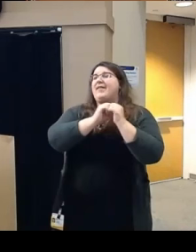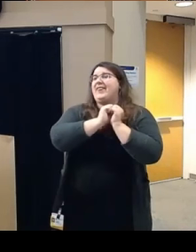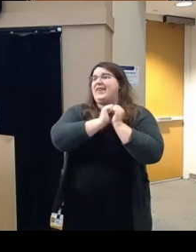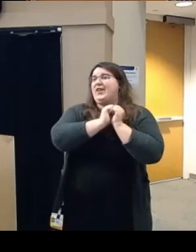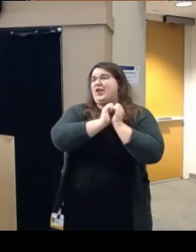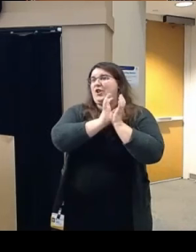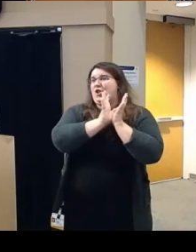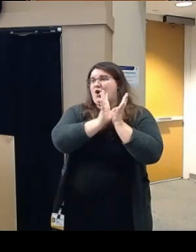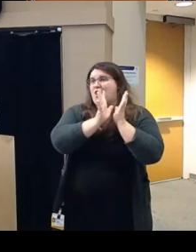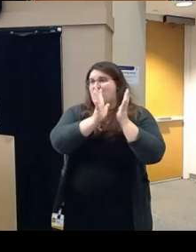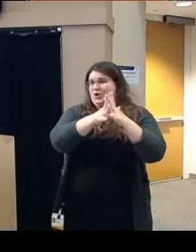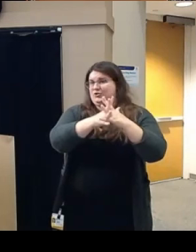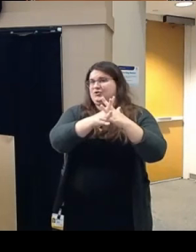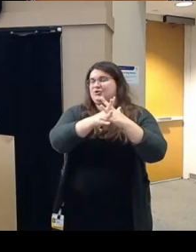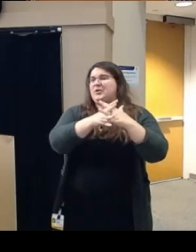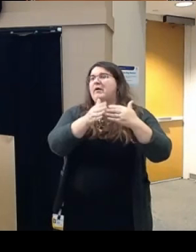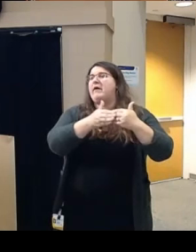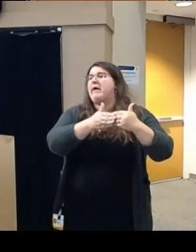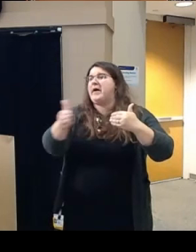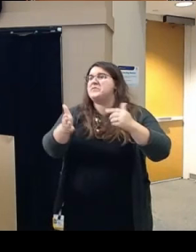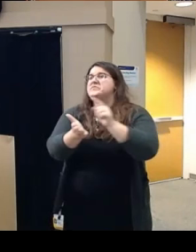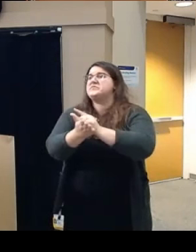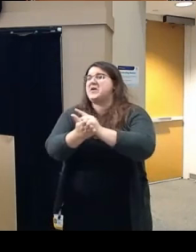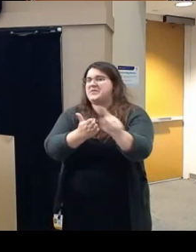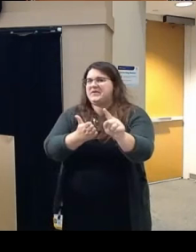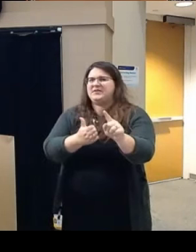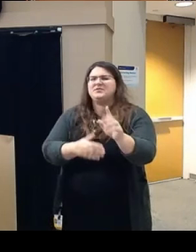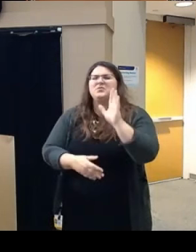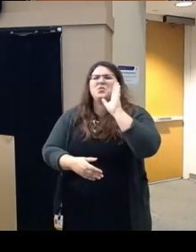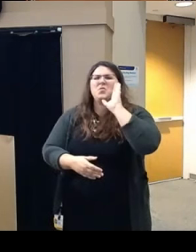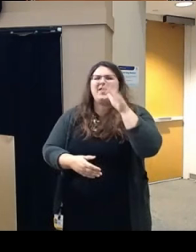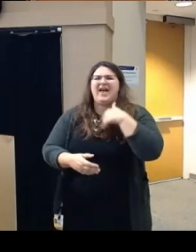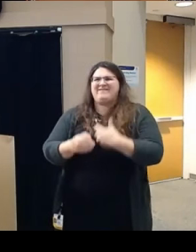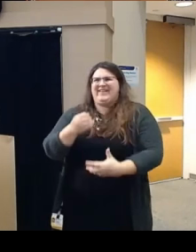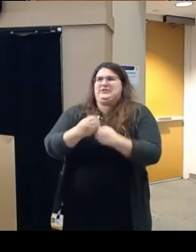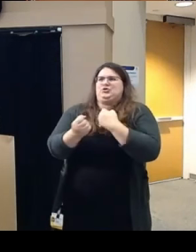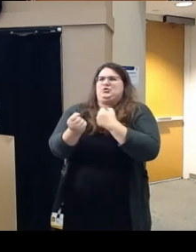F1 in e-record so some of you might have used this in the past and normally it just pulls up